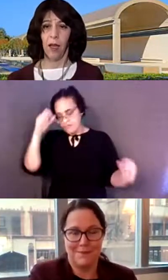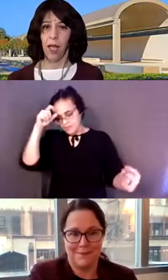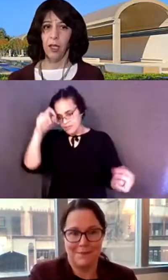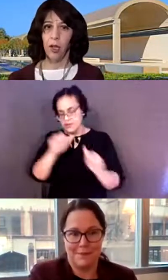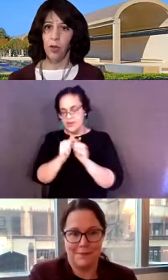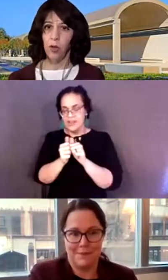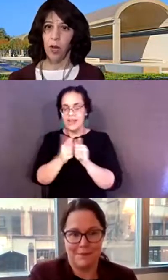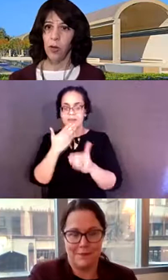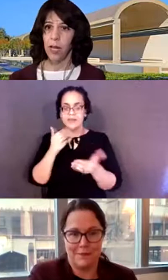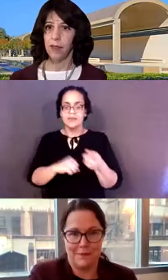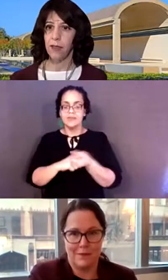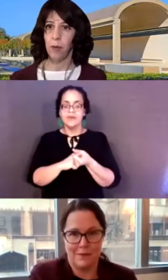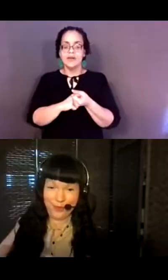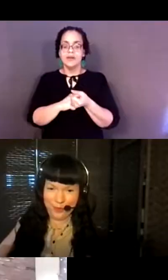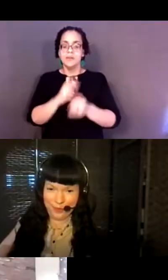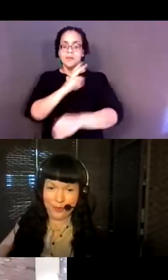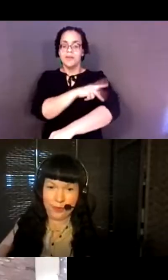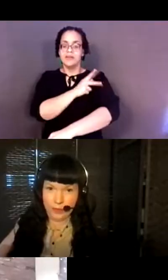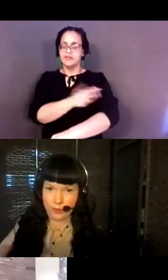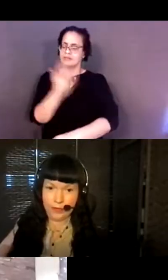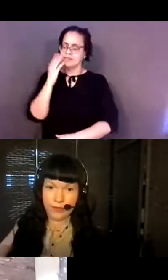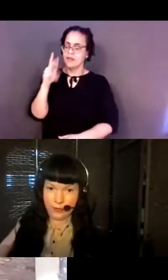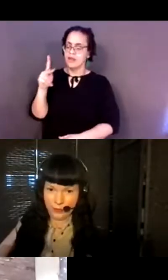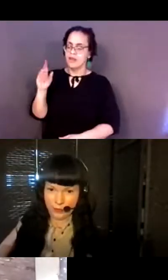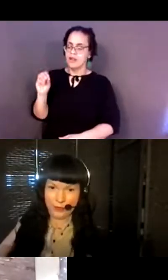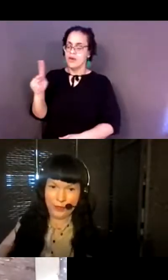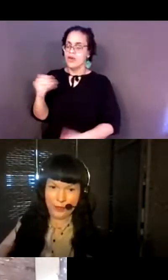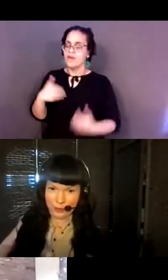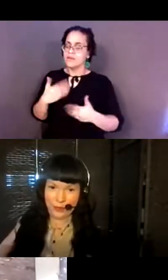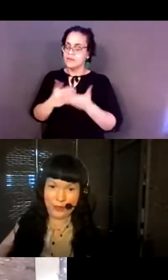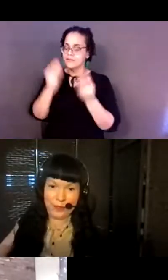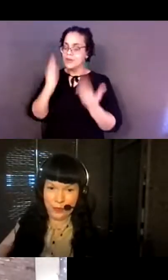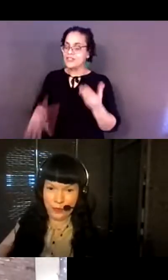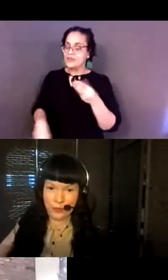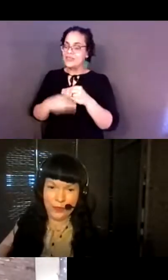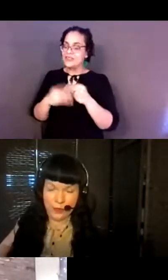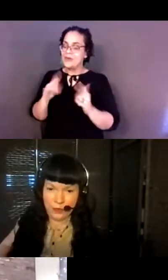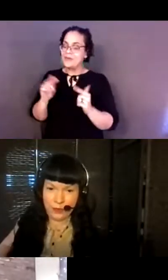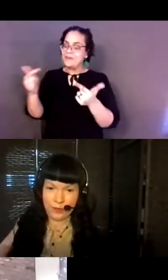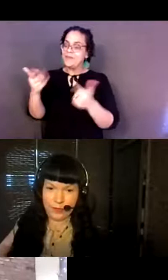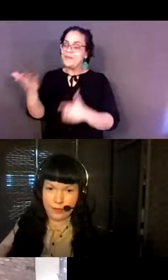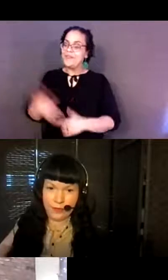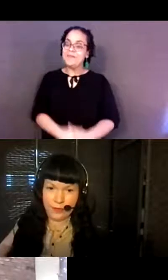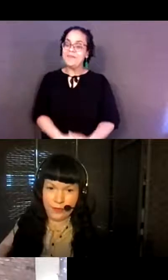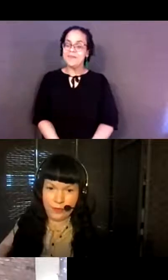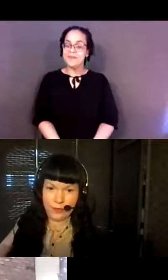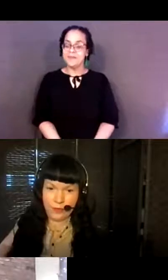And I know Koko has some information to add, so I'm going to throw it to Koko.